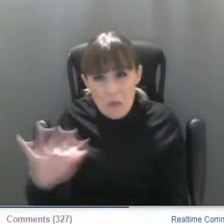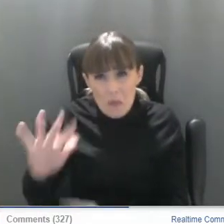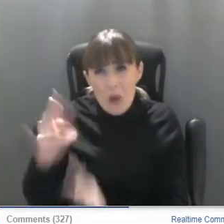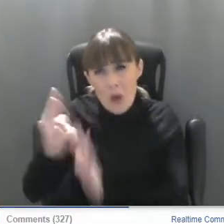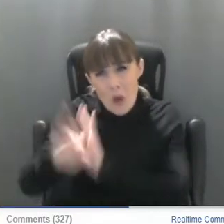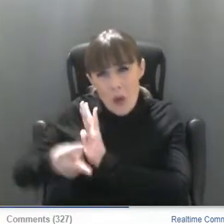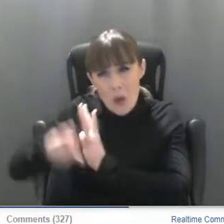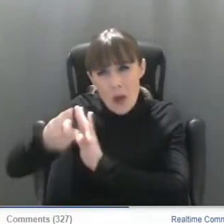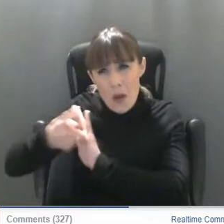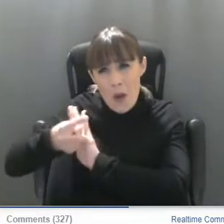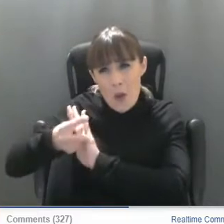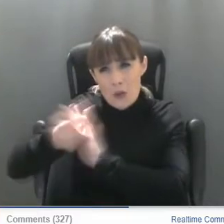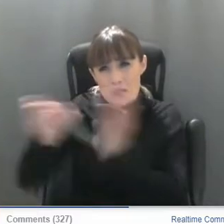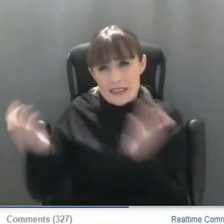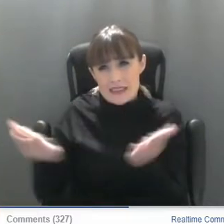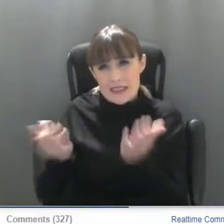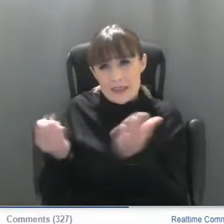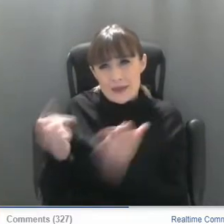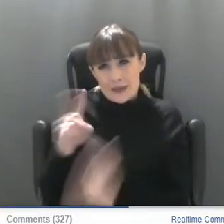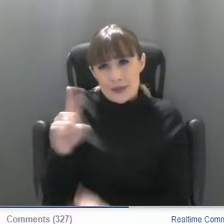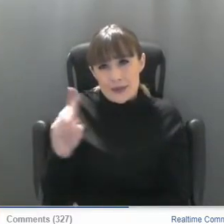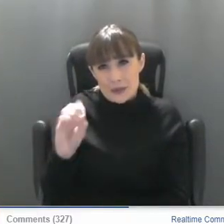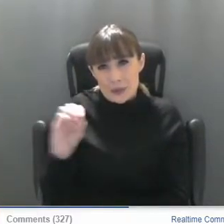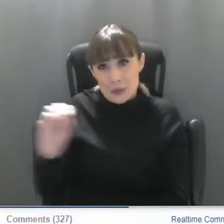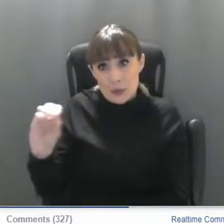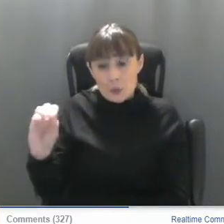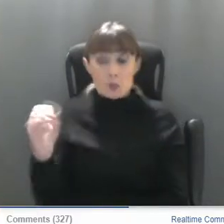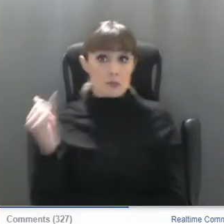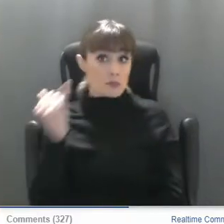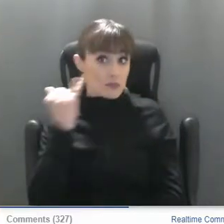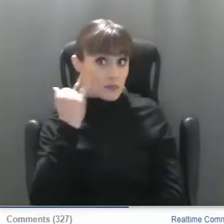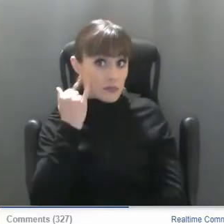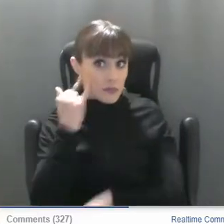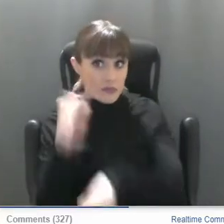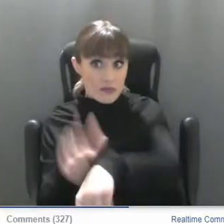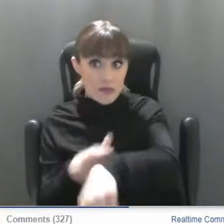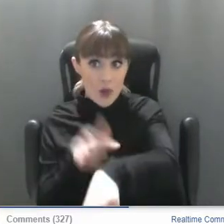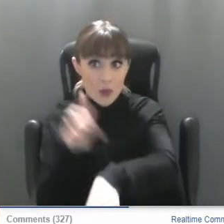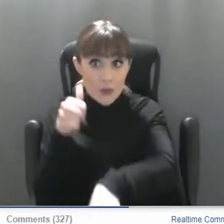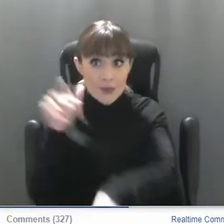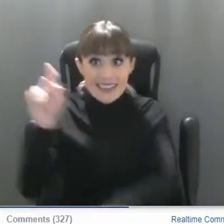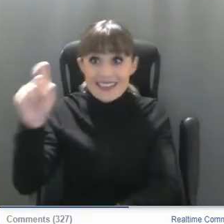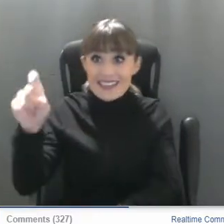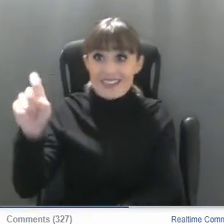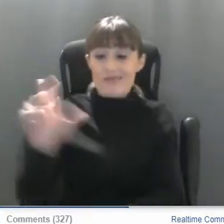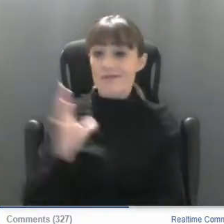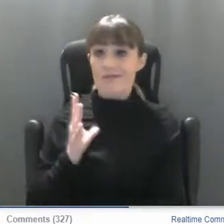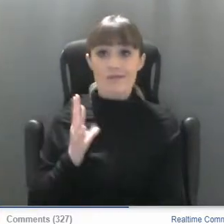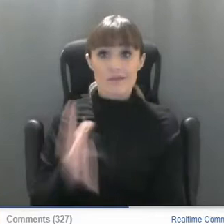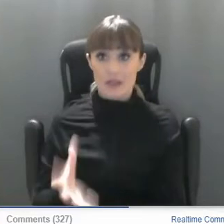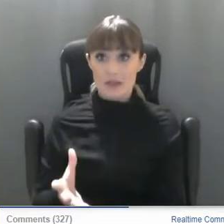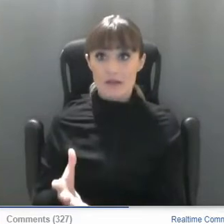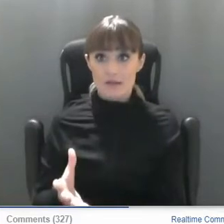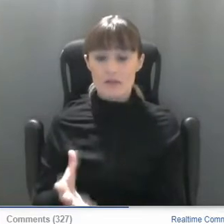If you need longer, that's fine. We are counting people as they exit. I don't